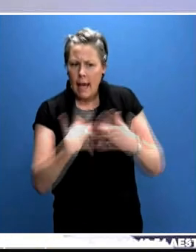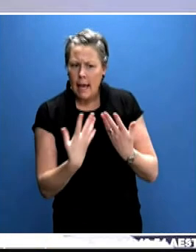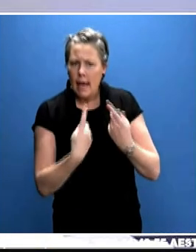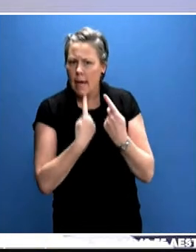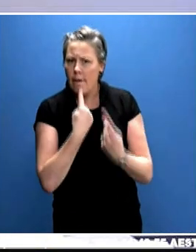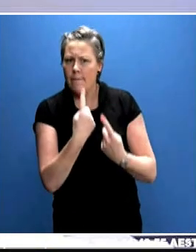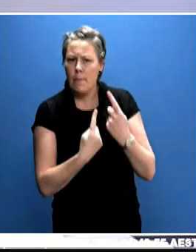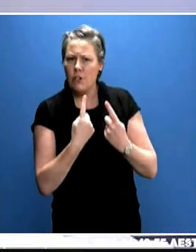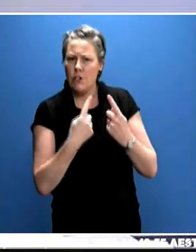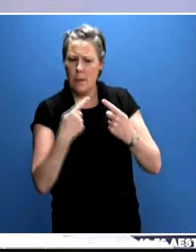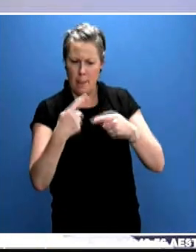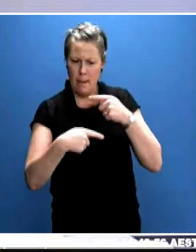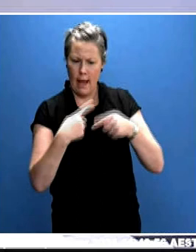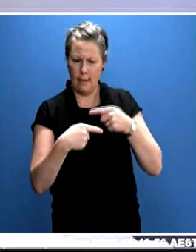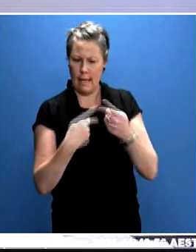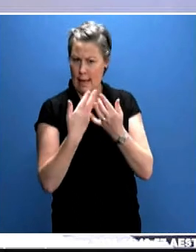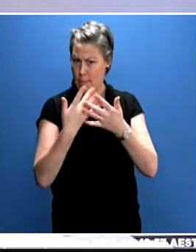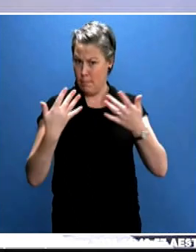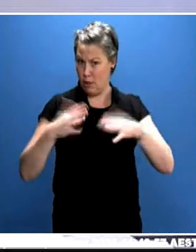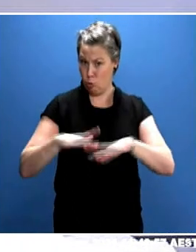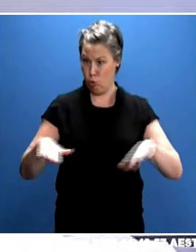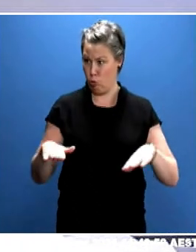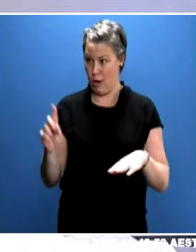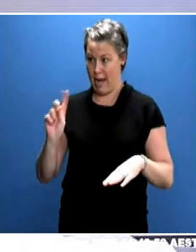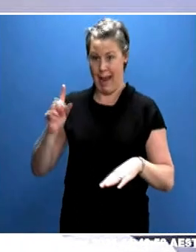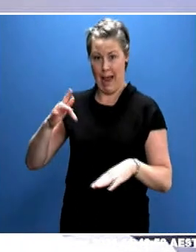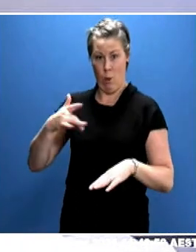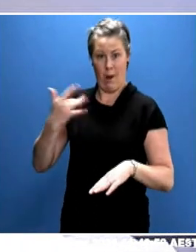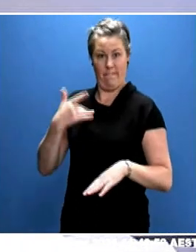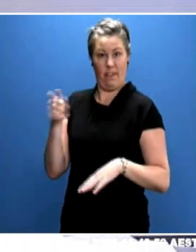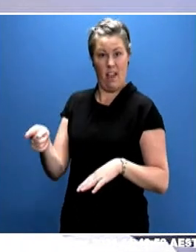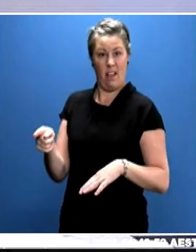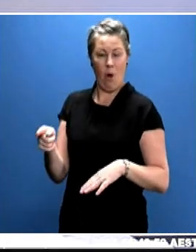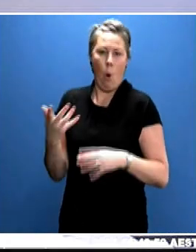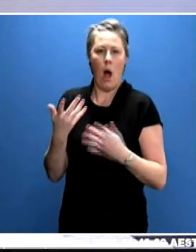available on how many children are in that facility at any given time?